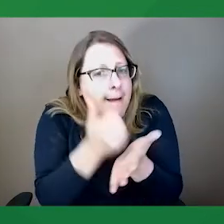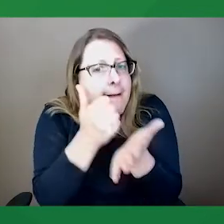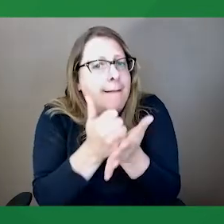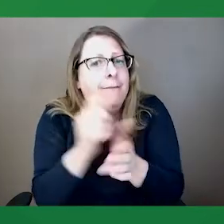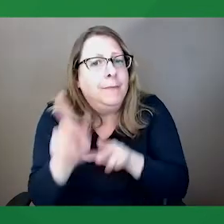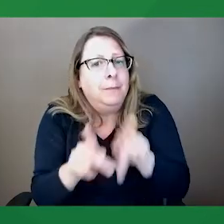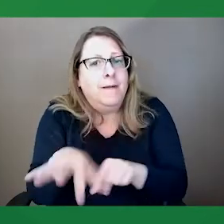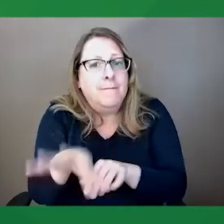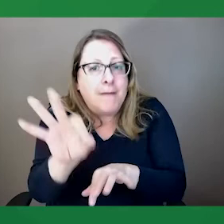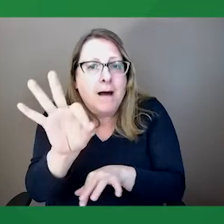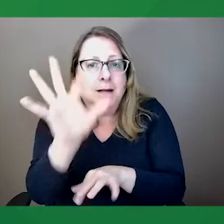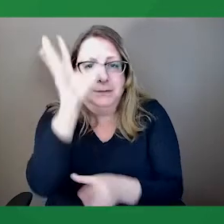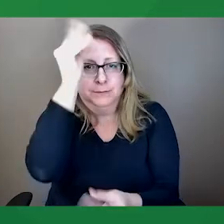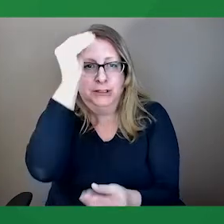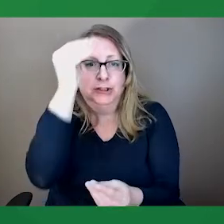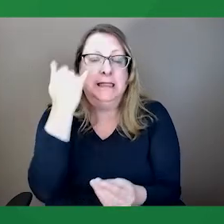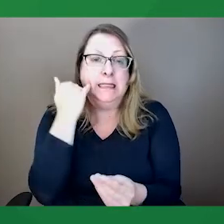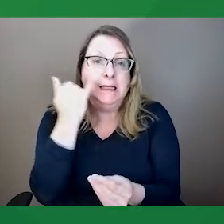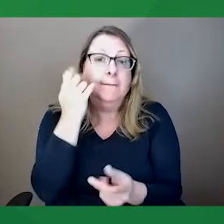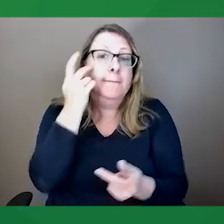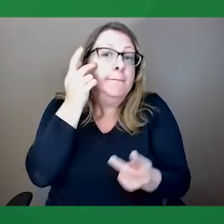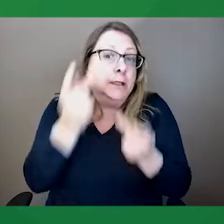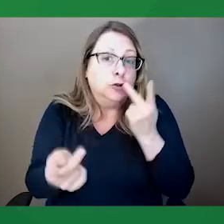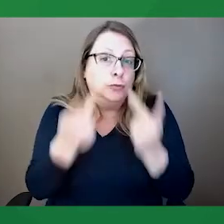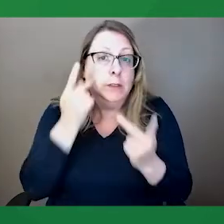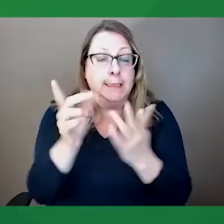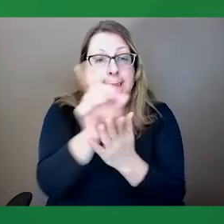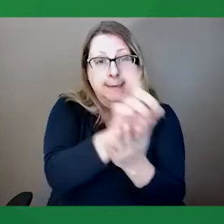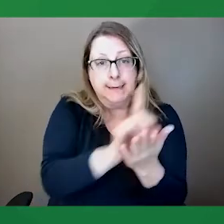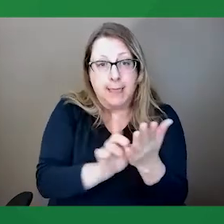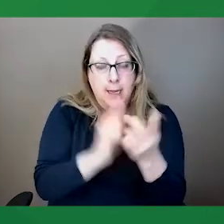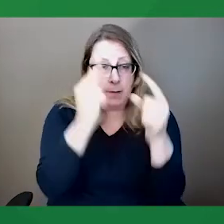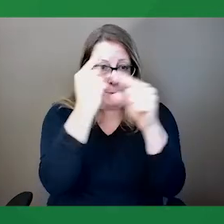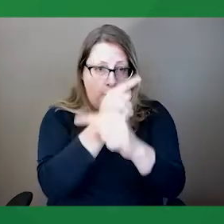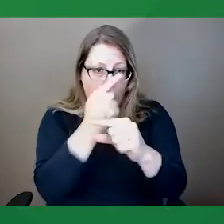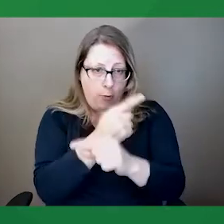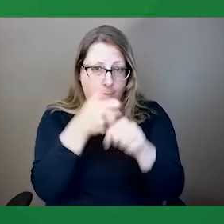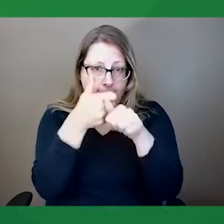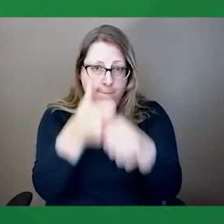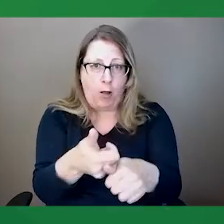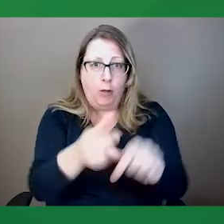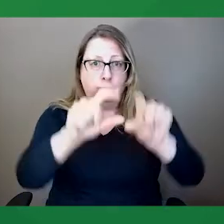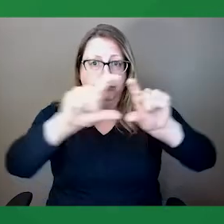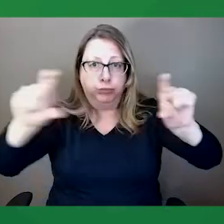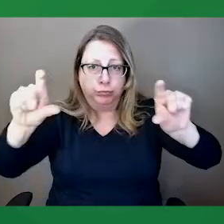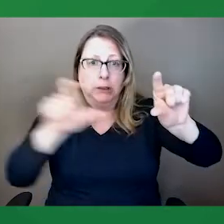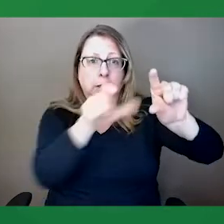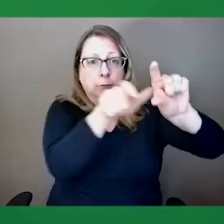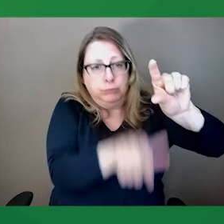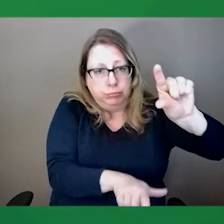This helps a lot of people find information. So visually, if we design it properly